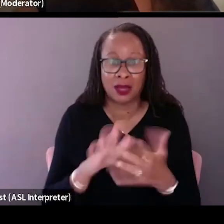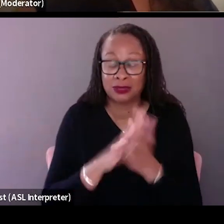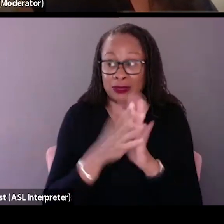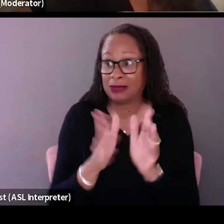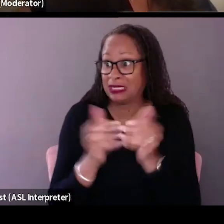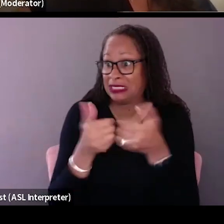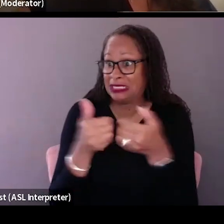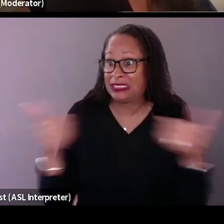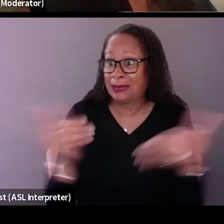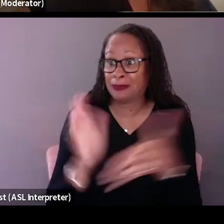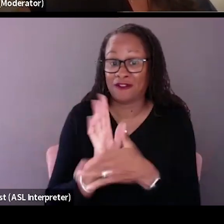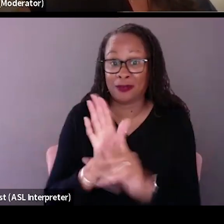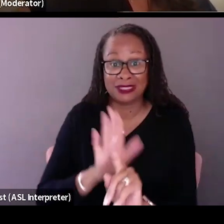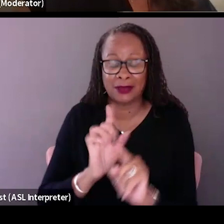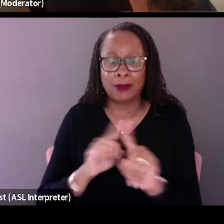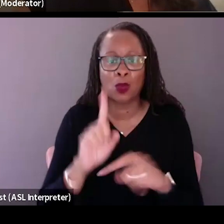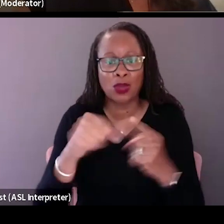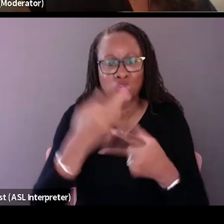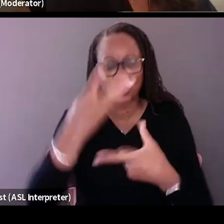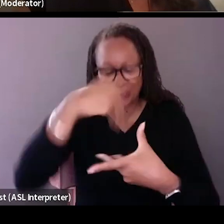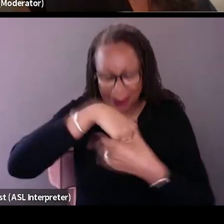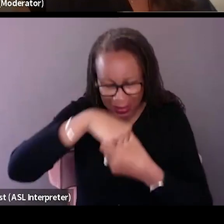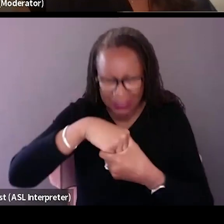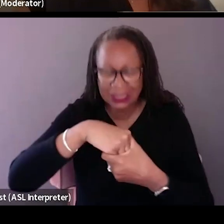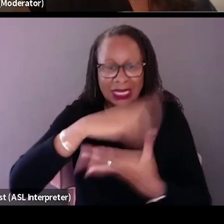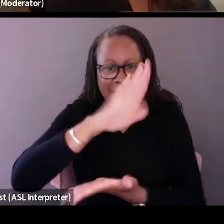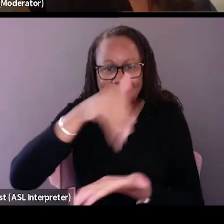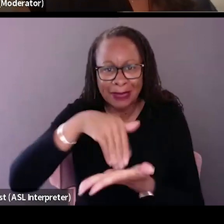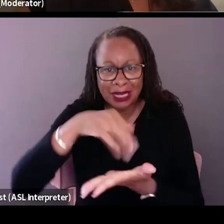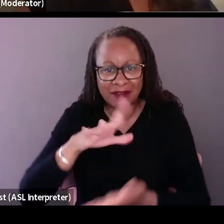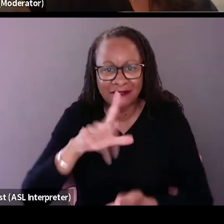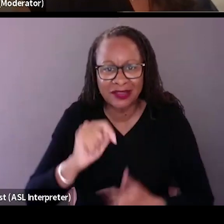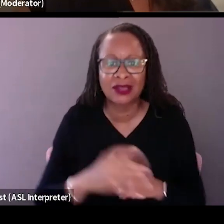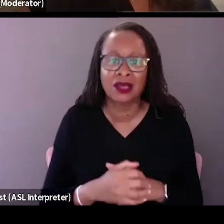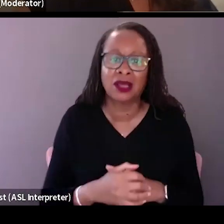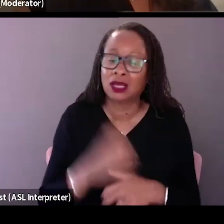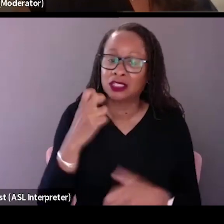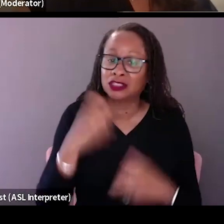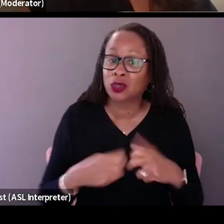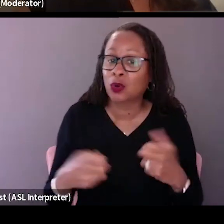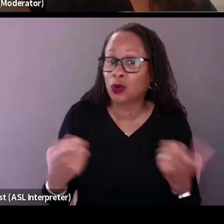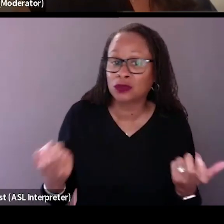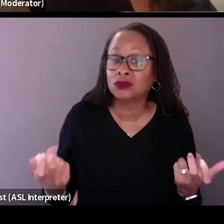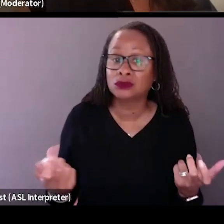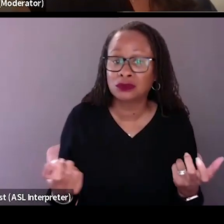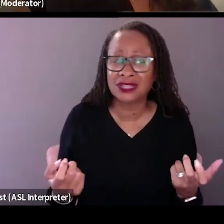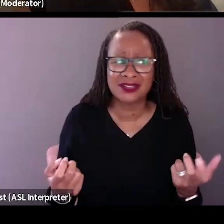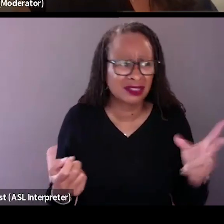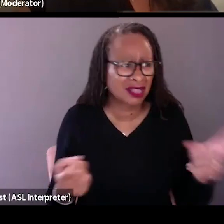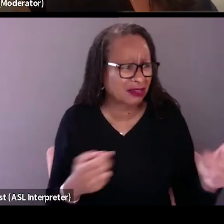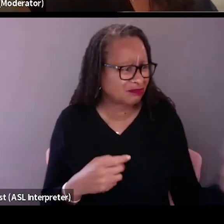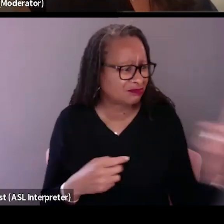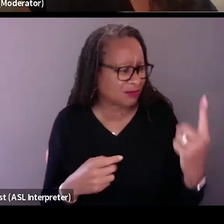But when you're in there, it's like, it's hard to, you know, sometimes you're just like, is this person telling me the truth? Is this person telling me the truth?